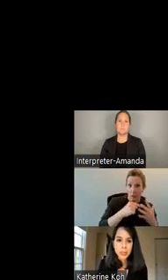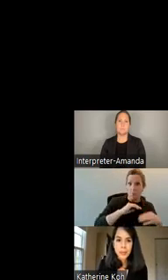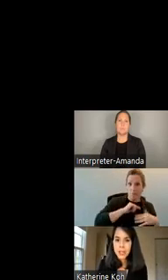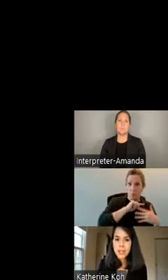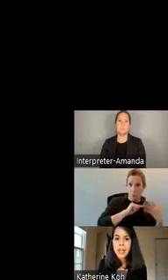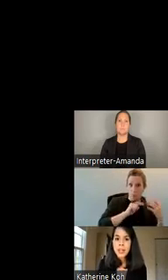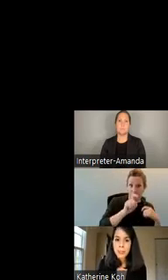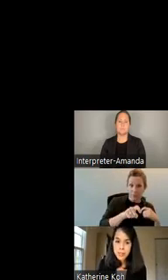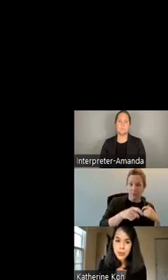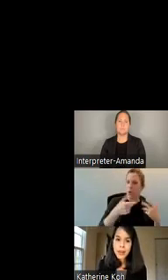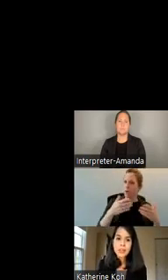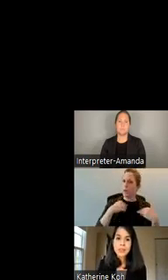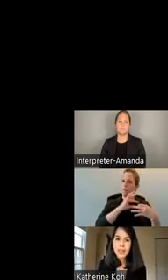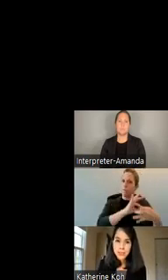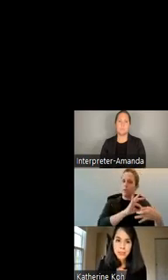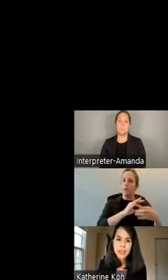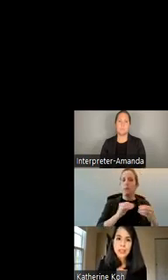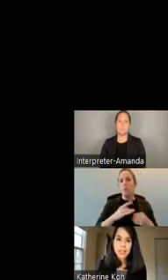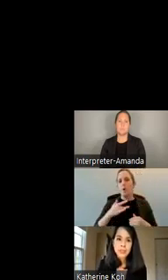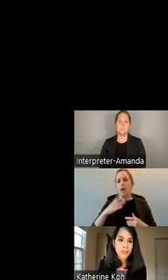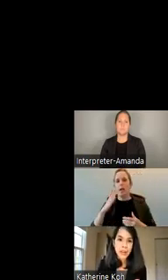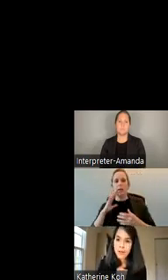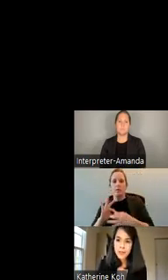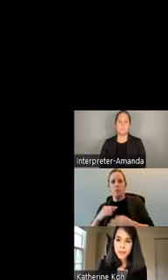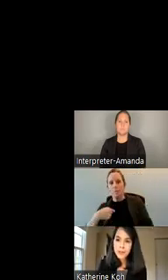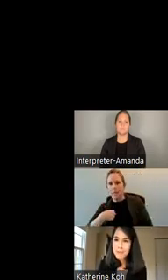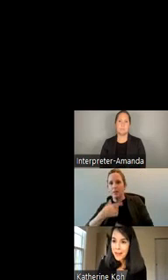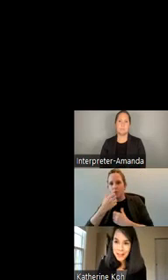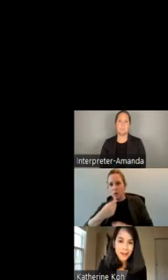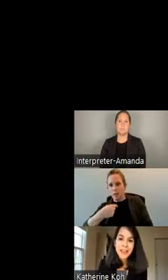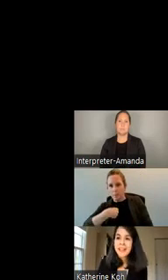with a patient they're much more likely to engage with me to trust me if they already know Becky my